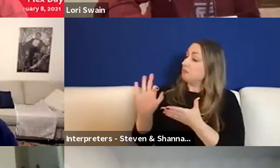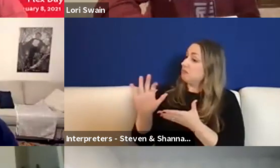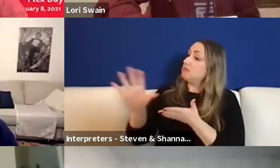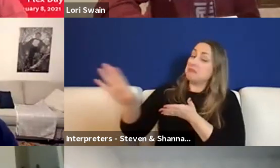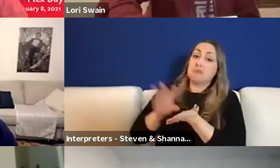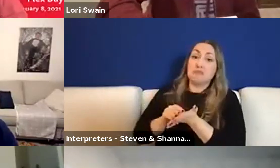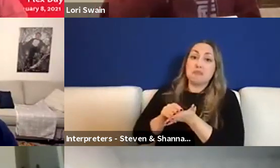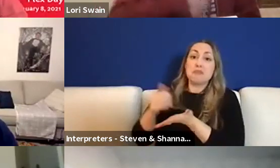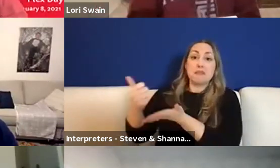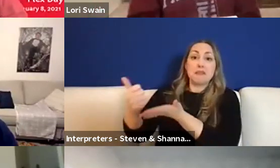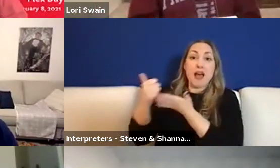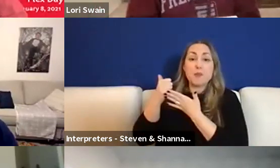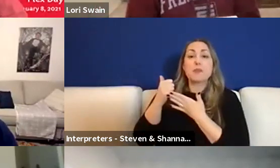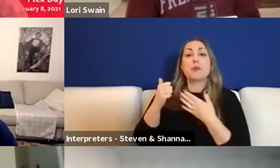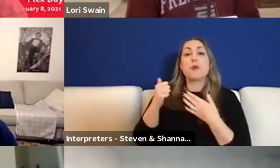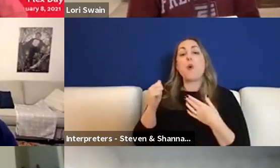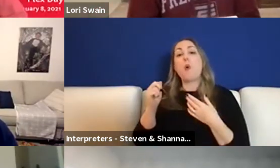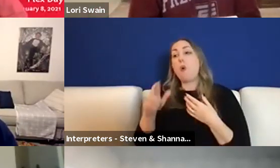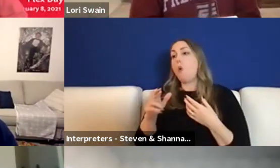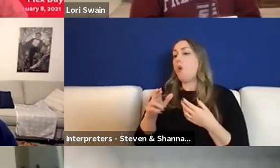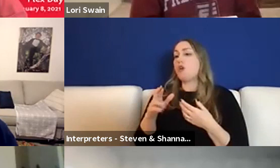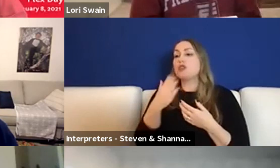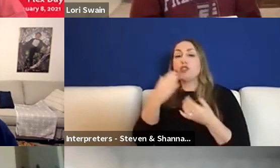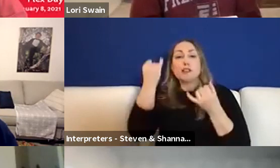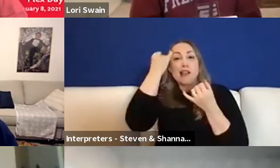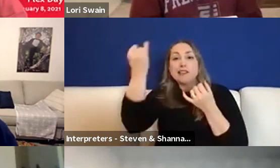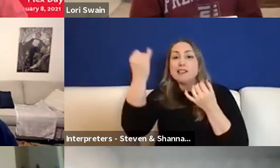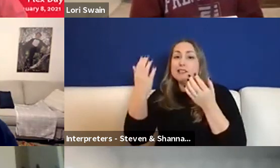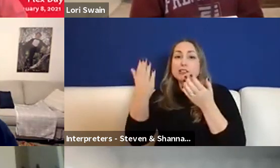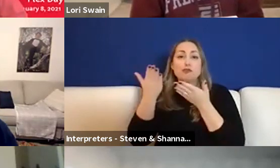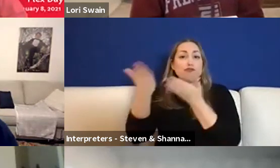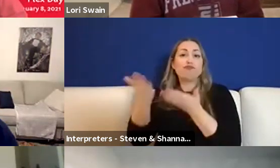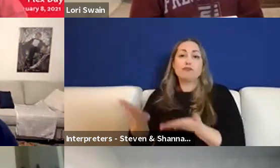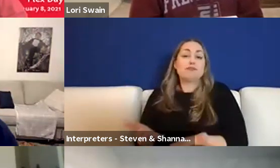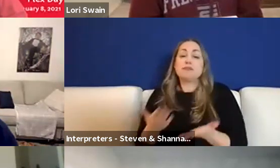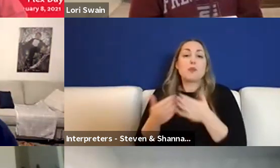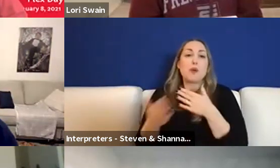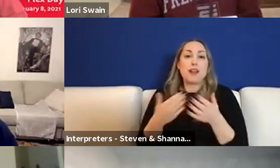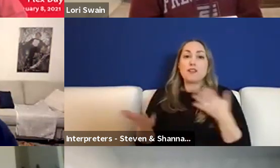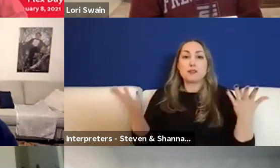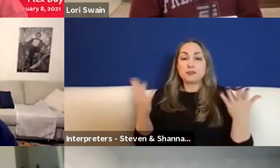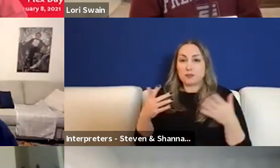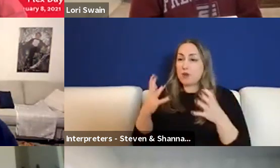could scale up and share with anyone else. You're welcome to speak up if you want or just drop a little note in the chat that kind